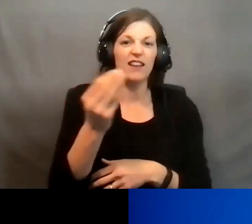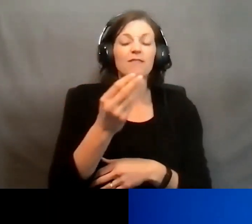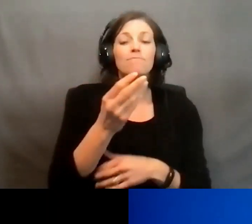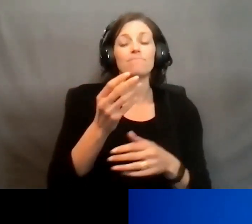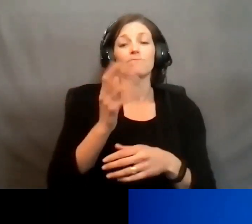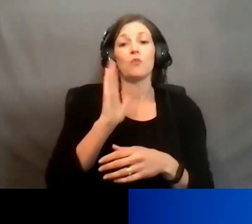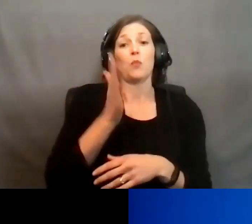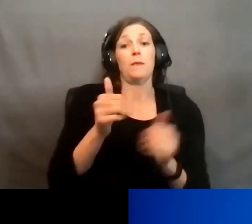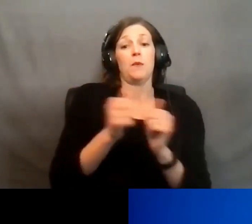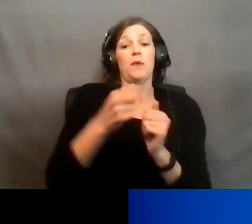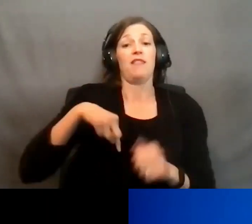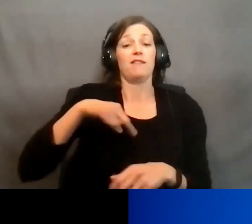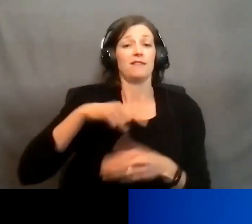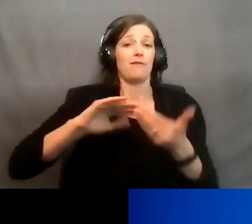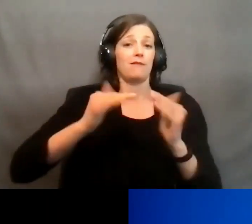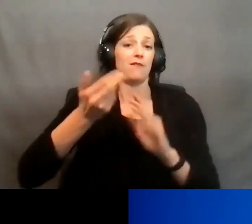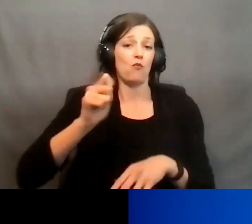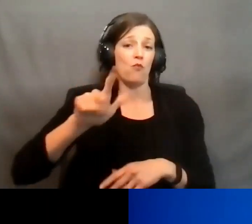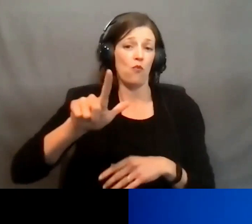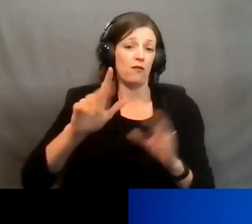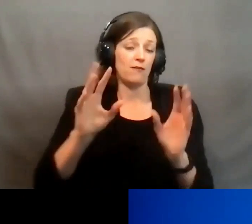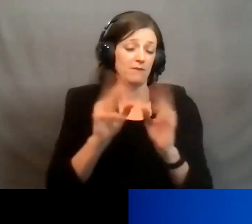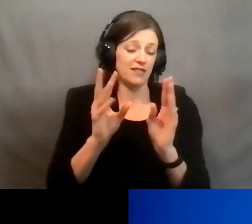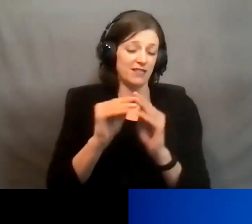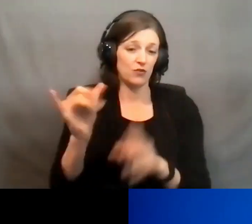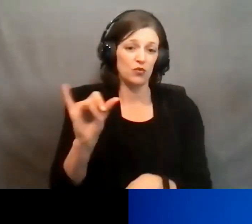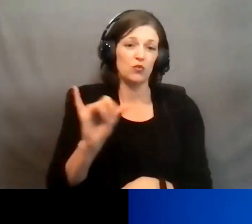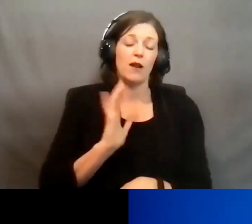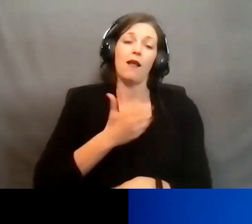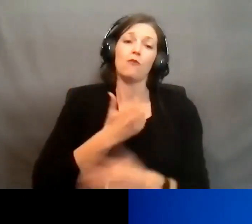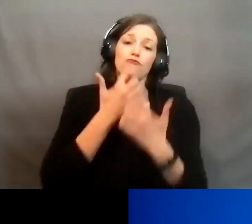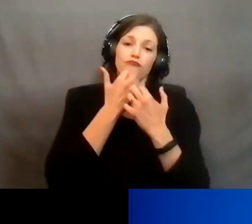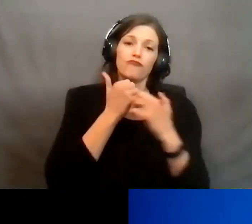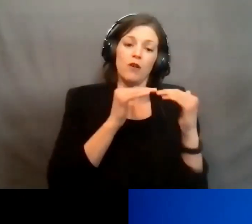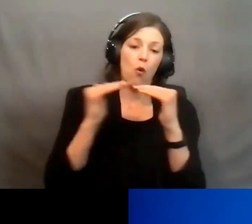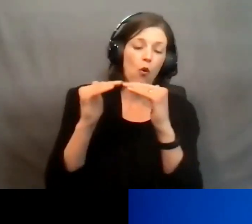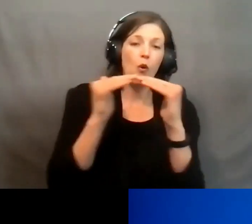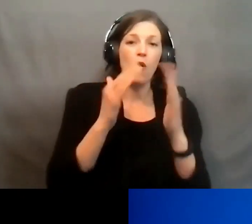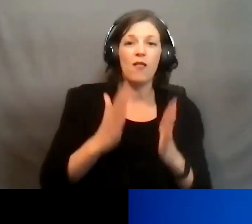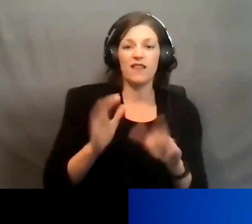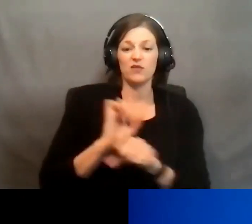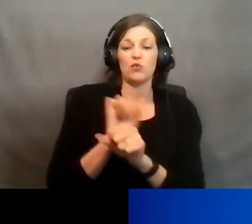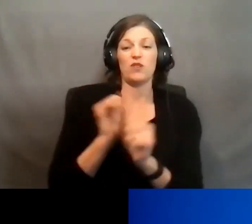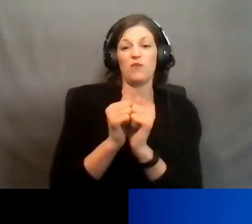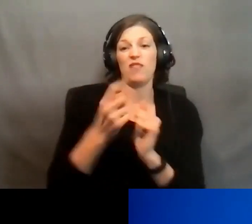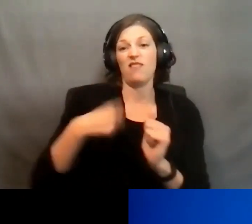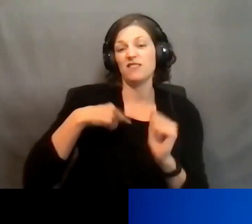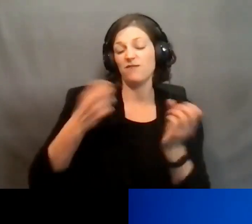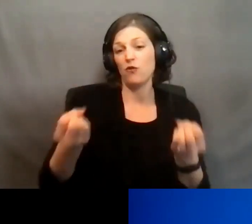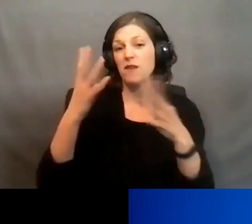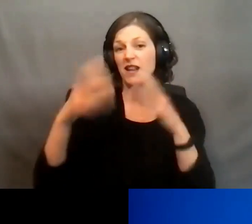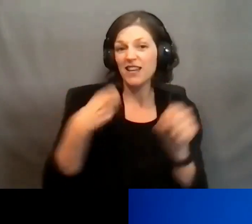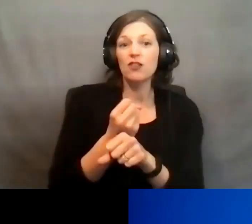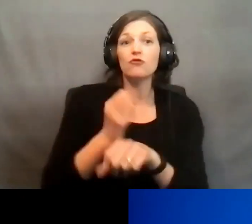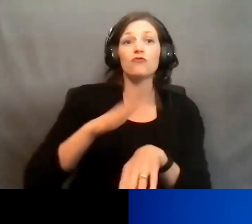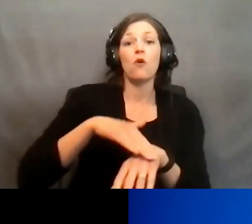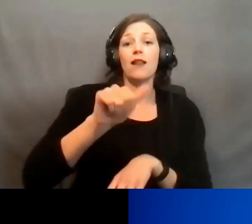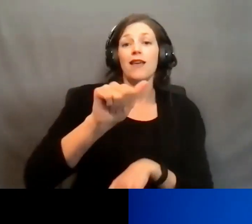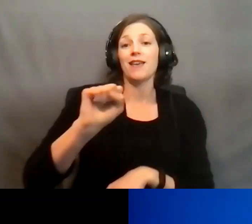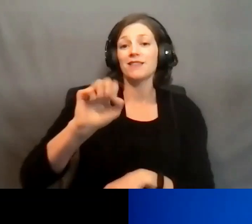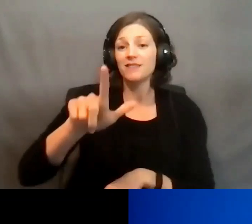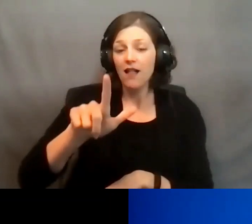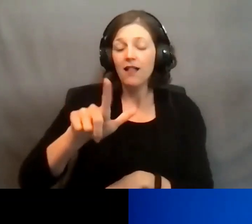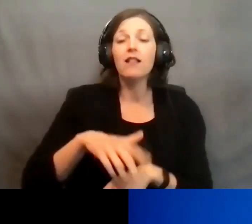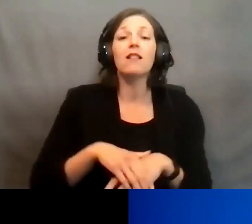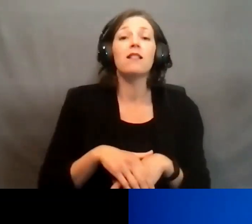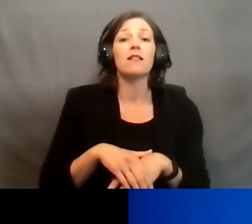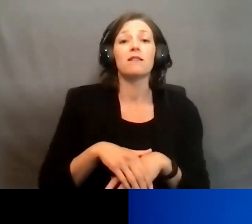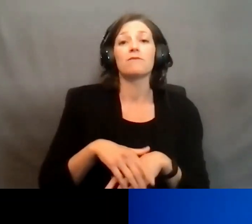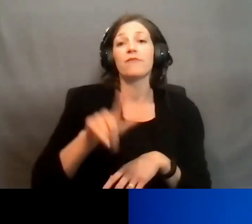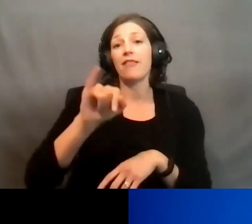13:46:37 And also want to thank the ASL and the live closed captioning .